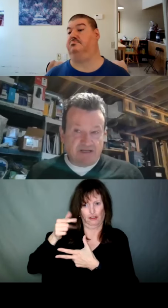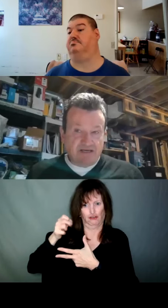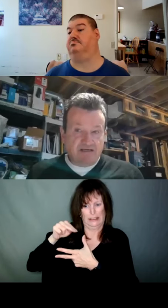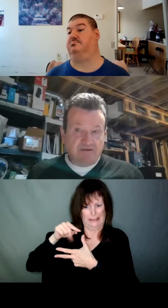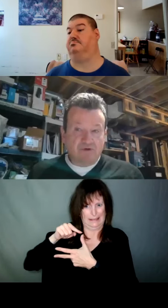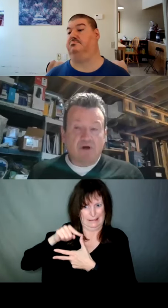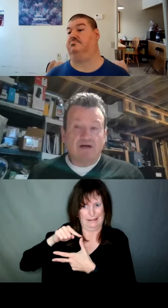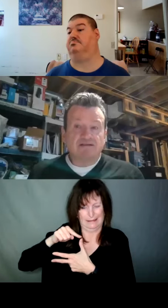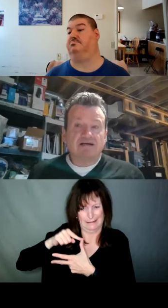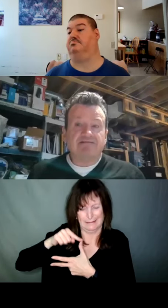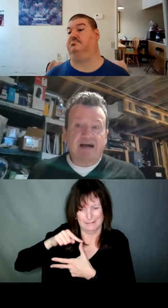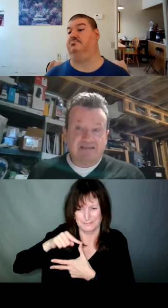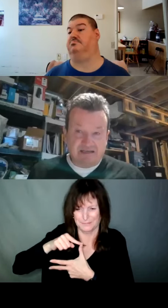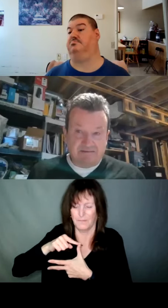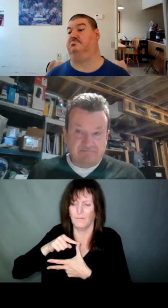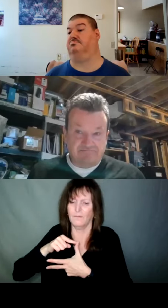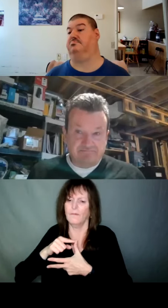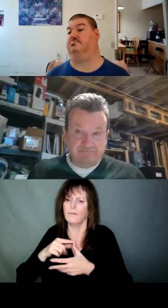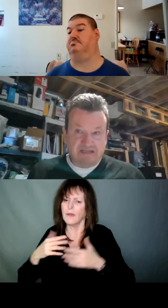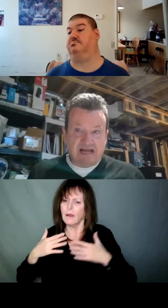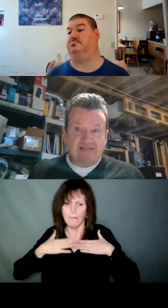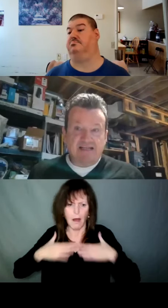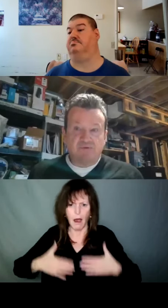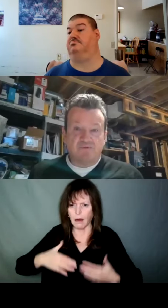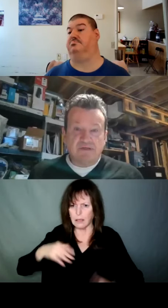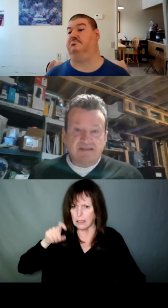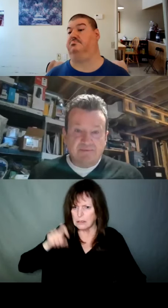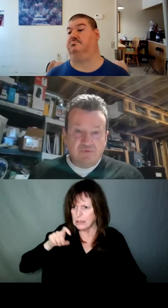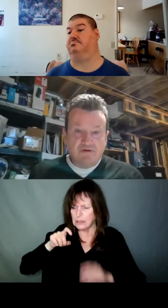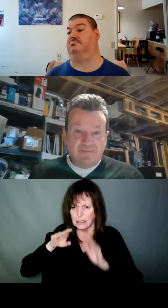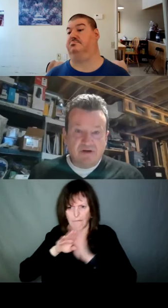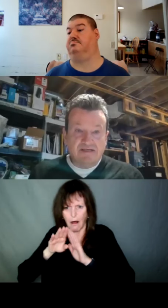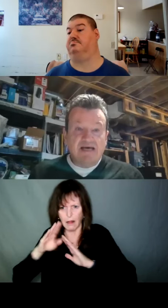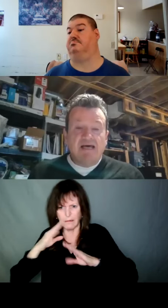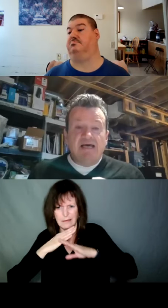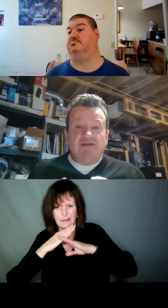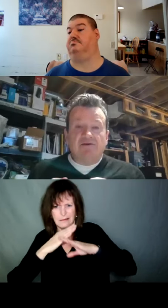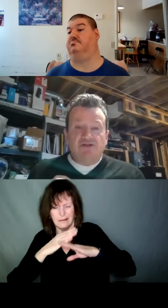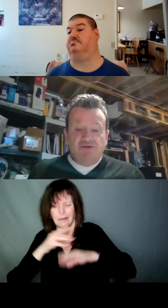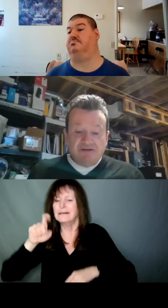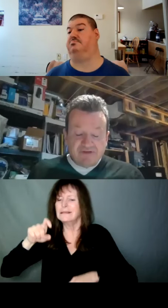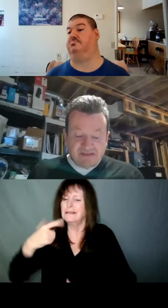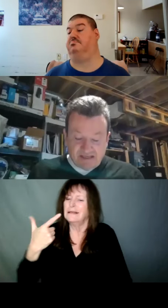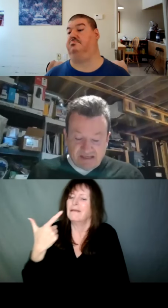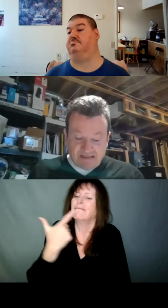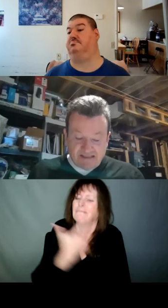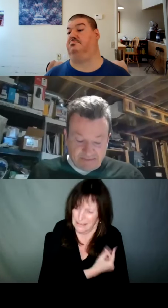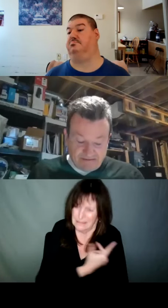, that is the antigen . Our body's ability to create antibodies requires a